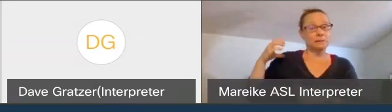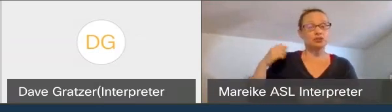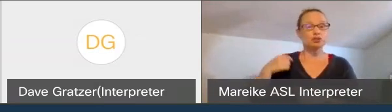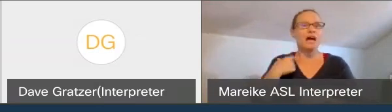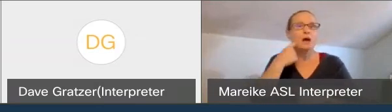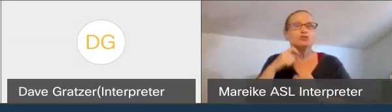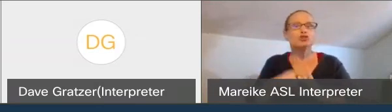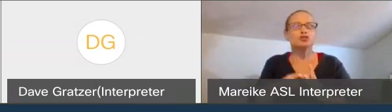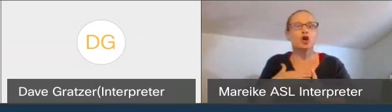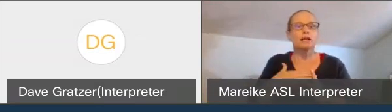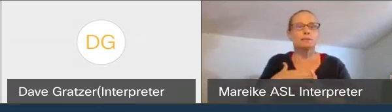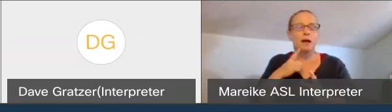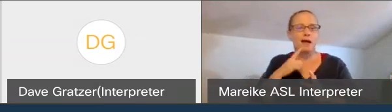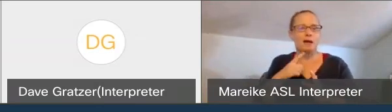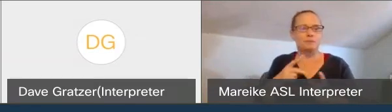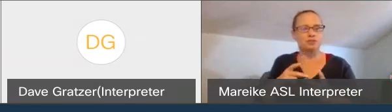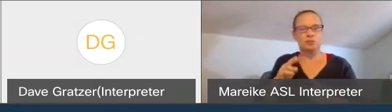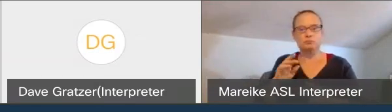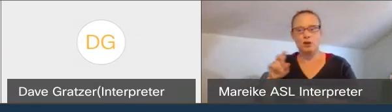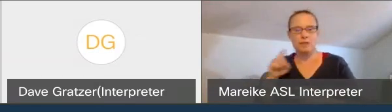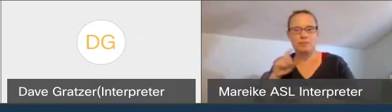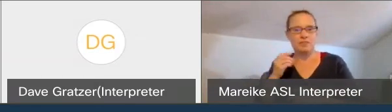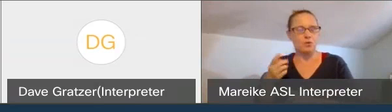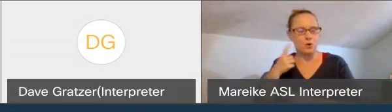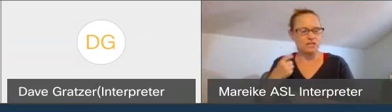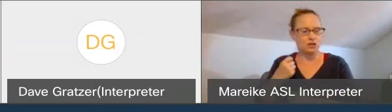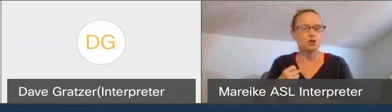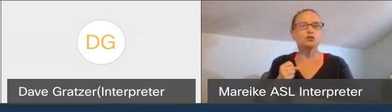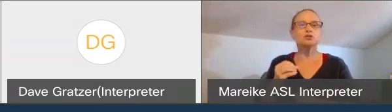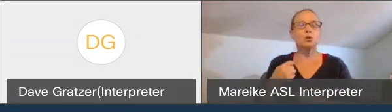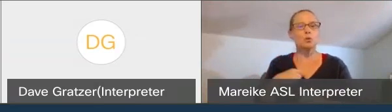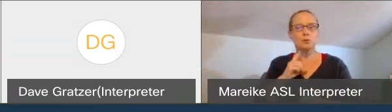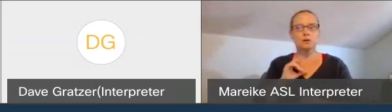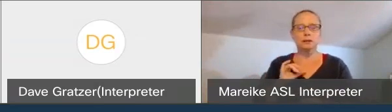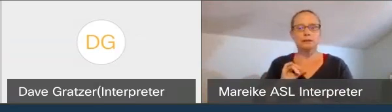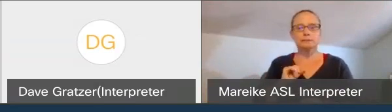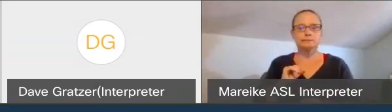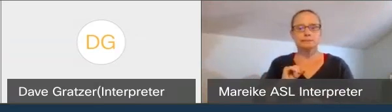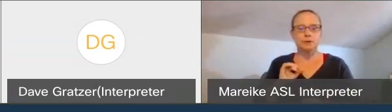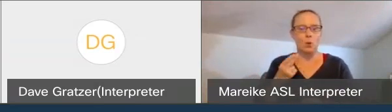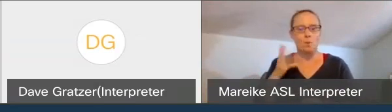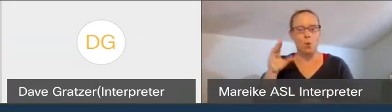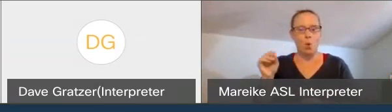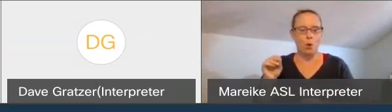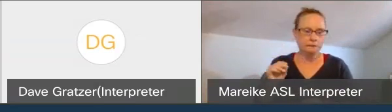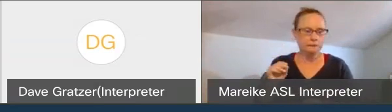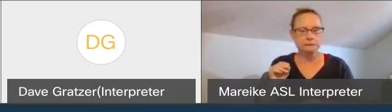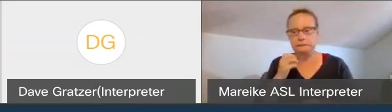and Brad has been in it for a year. And so, we were like, "Oh, boy, here we go." And so we had to work completely backwards